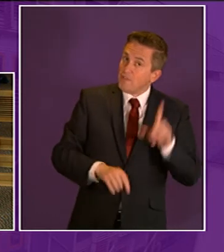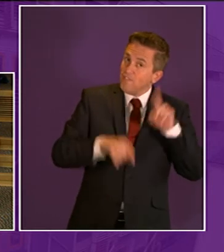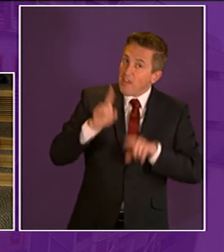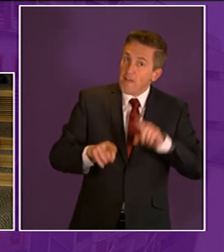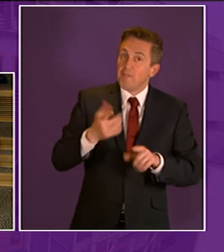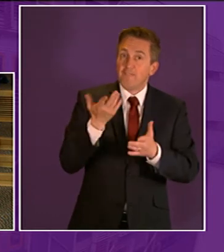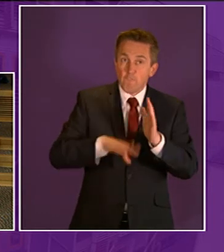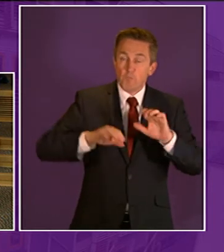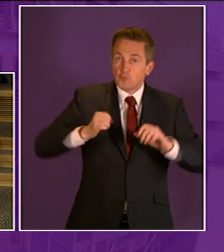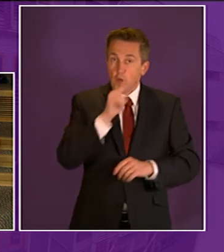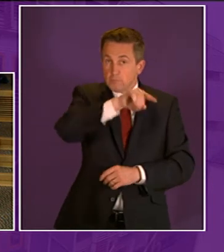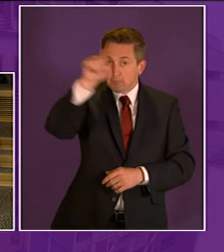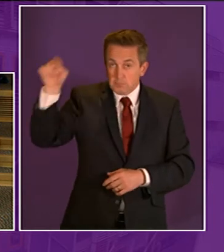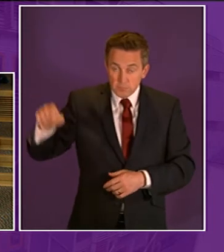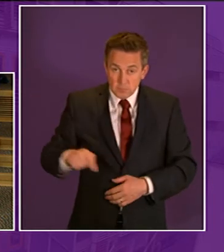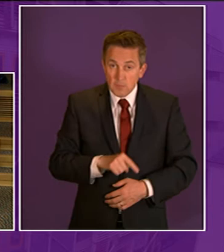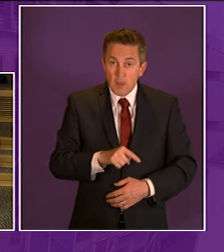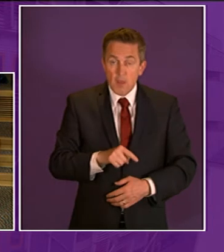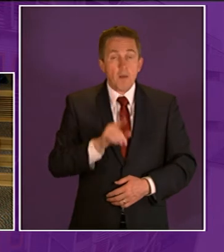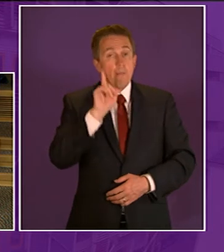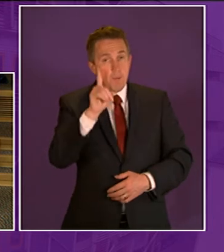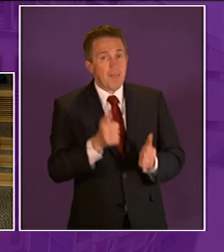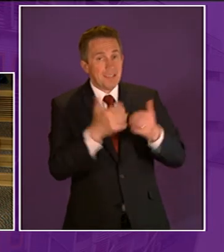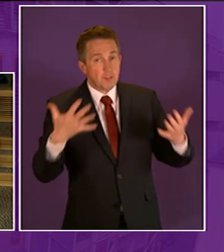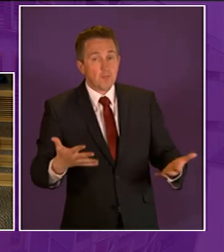now, they disagree on what the harmonised terms and conditions should be.